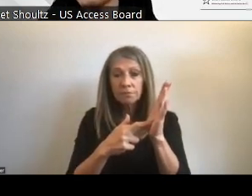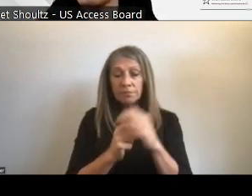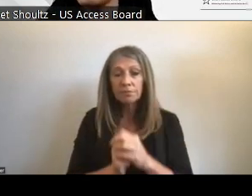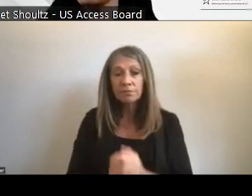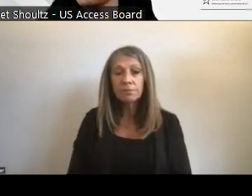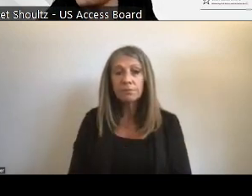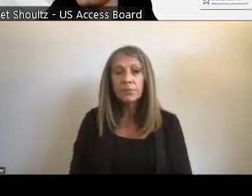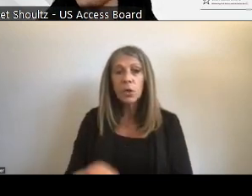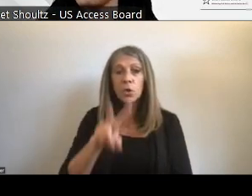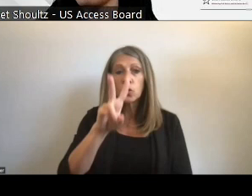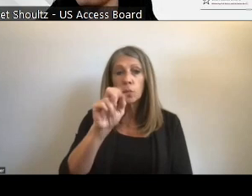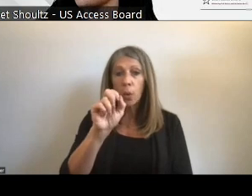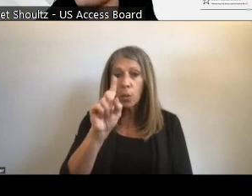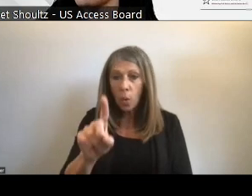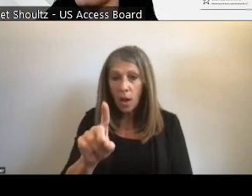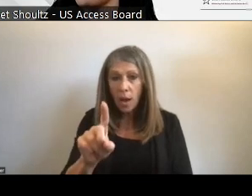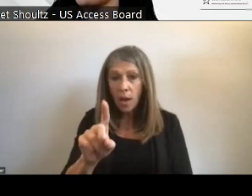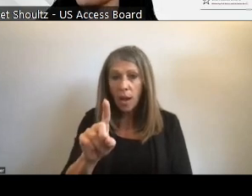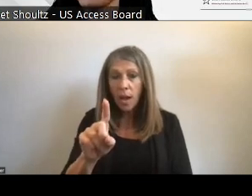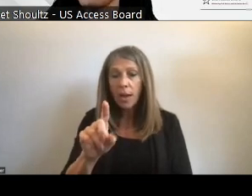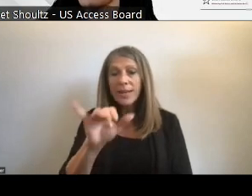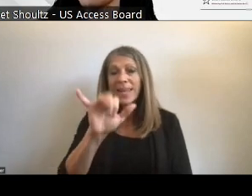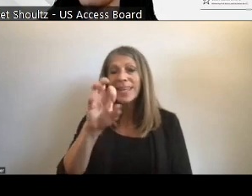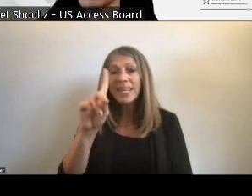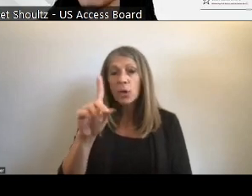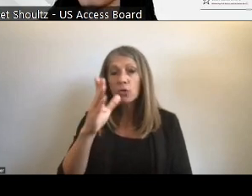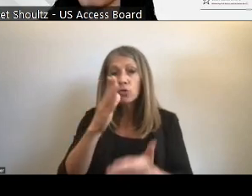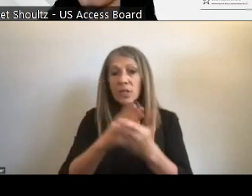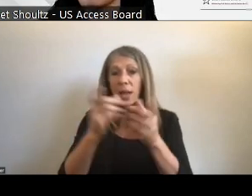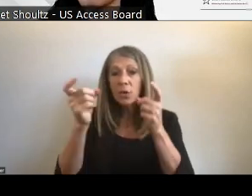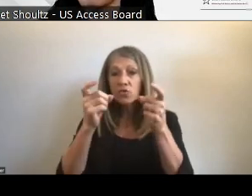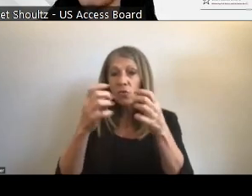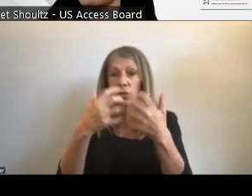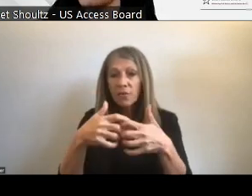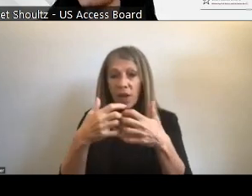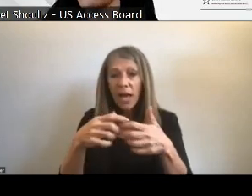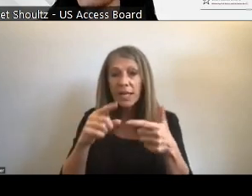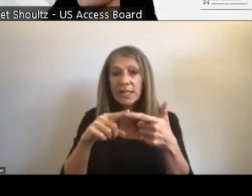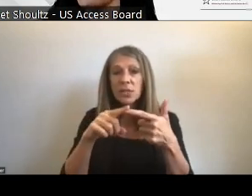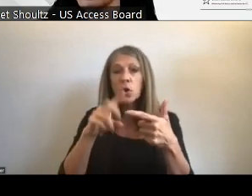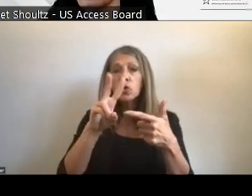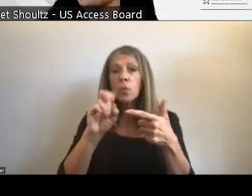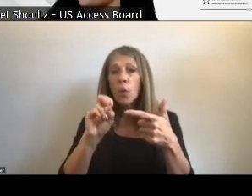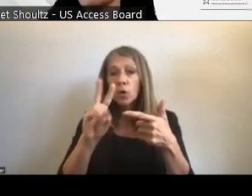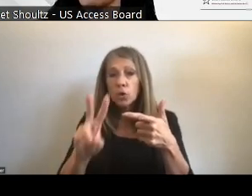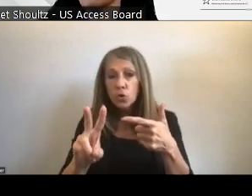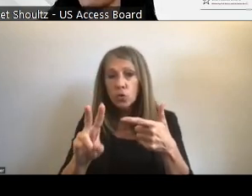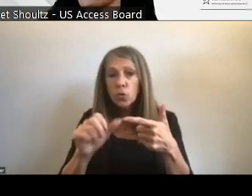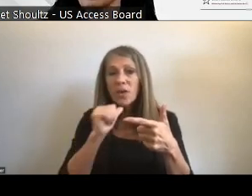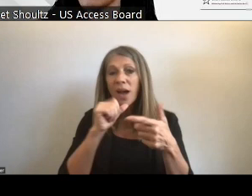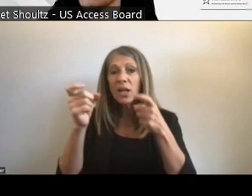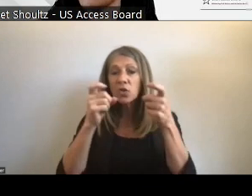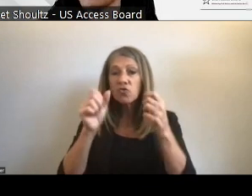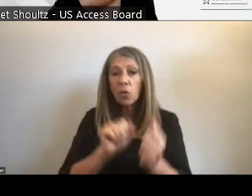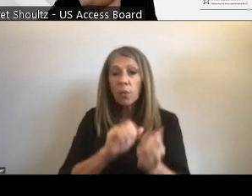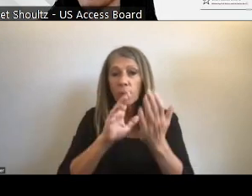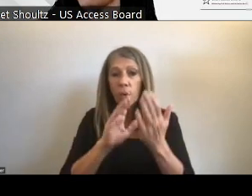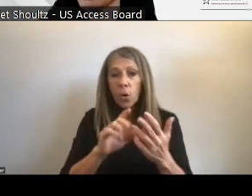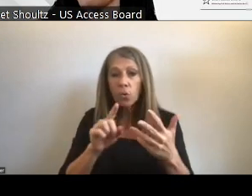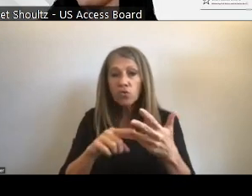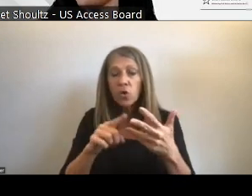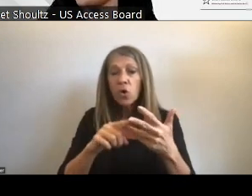2.1 which is yield or stop control devices, 2.2 uncontrolled approaches, 2.3 traffic control